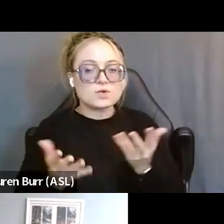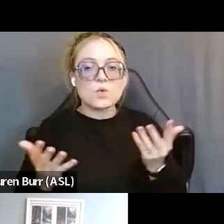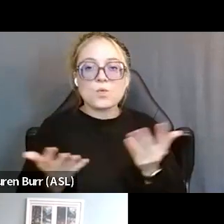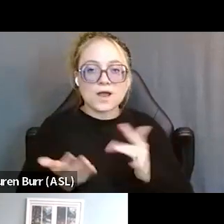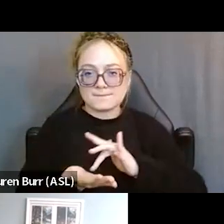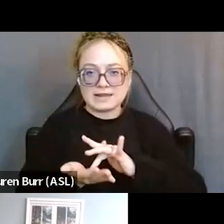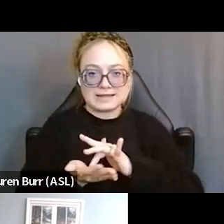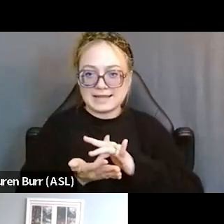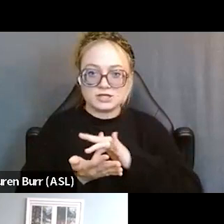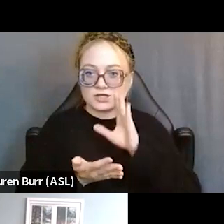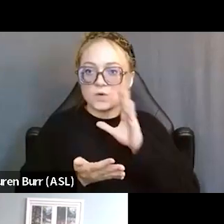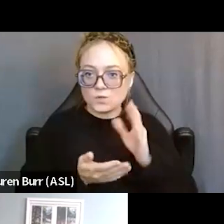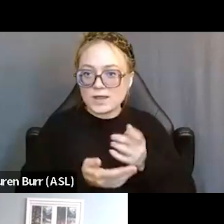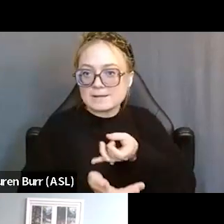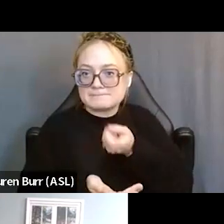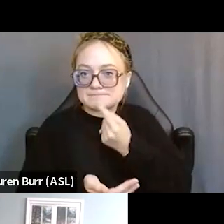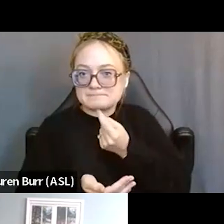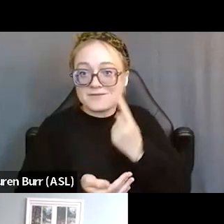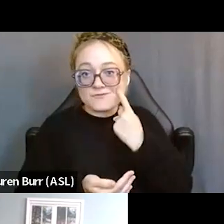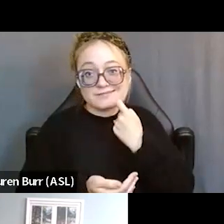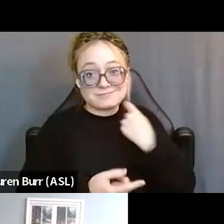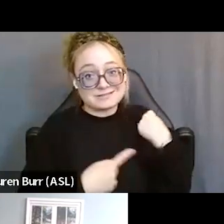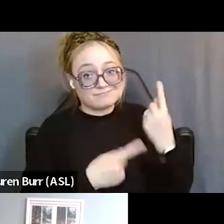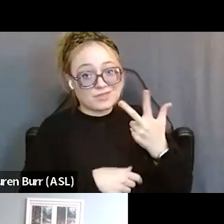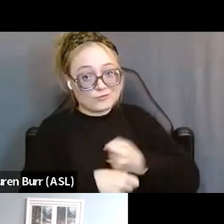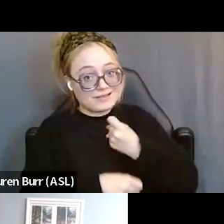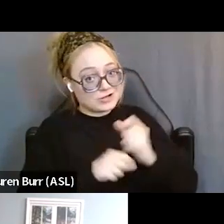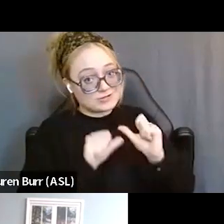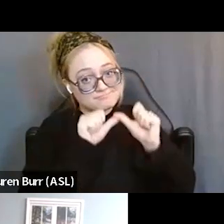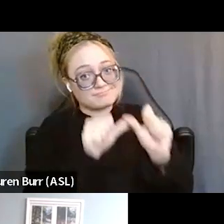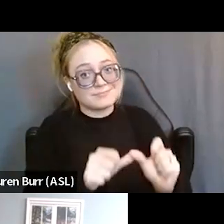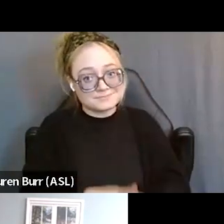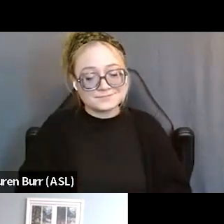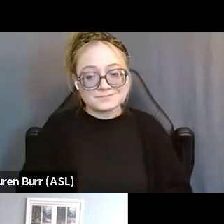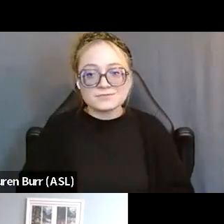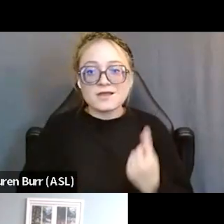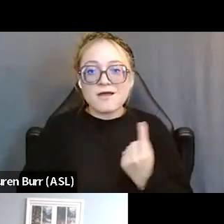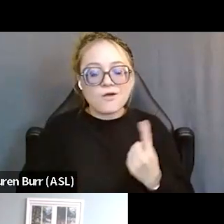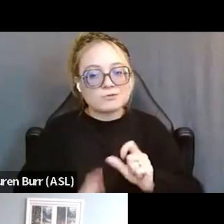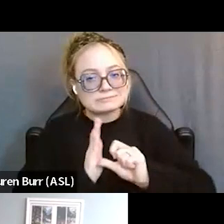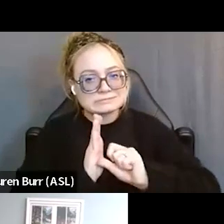which I have been for the last three years now. So I always push education when it comes to my clients,